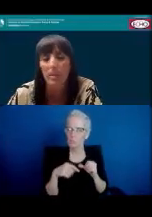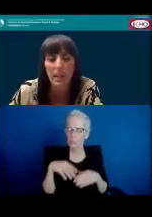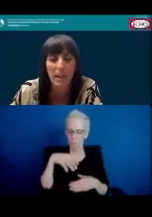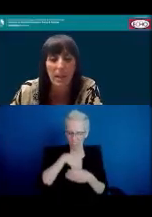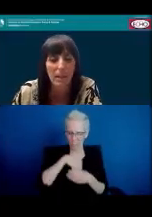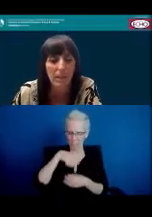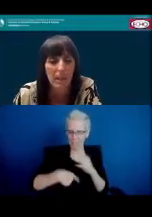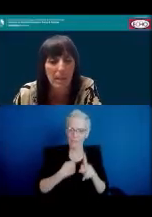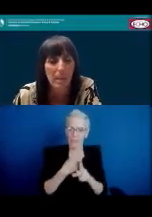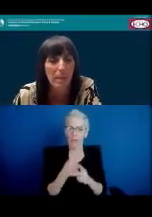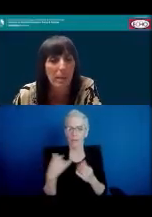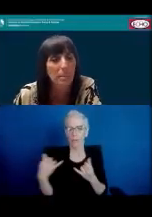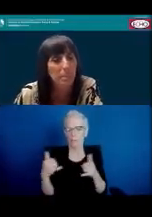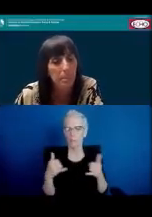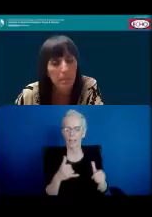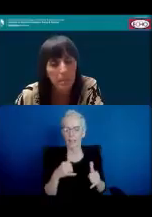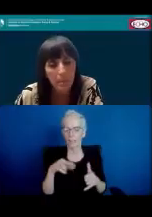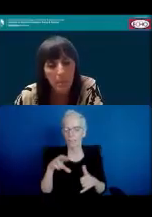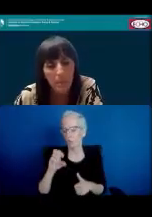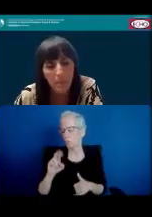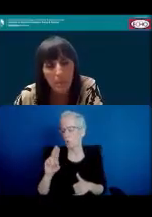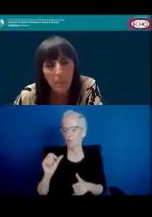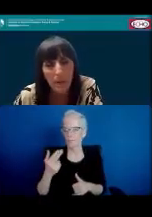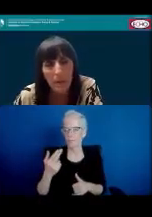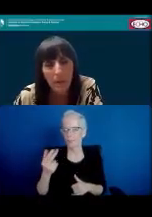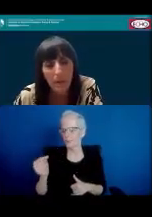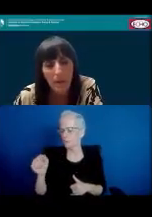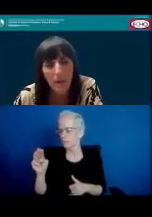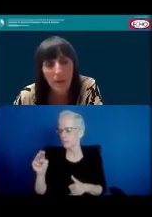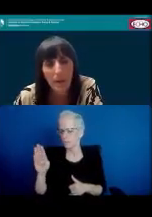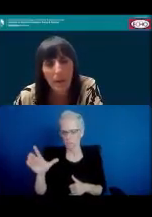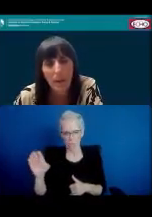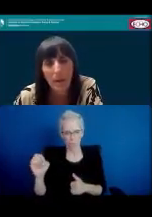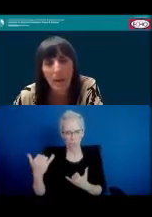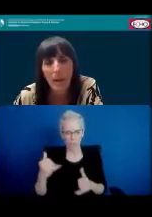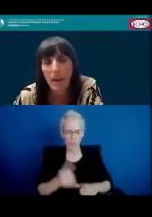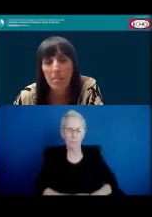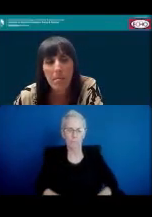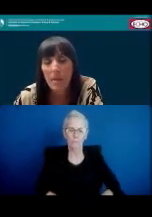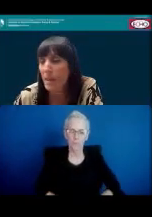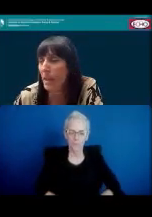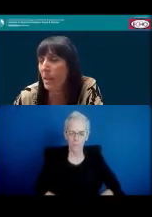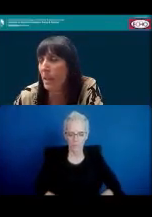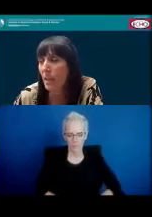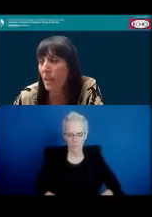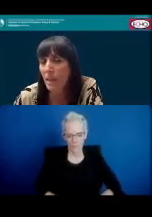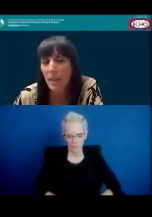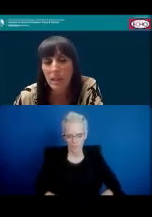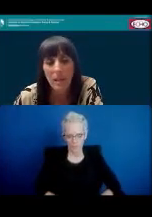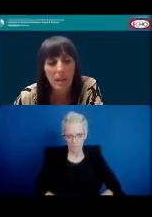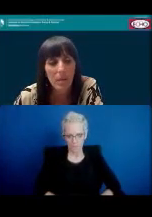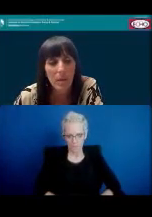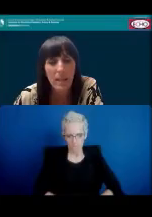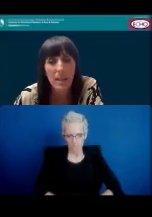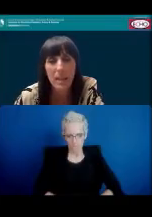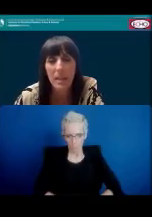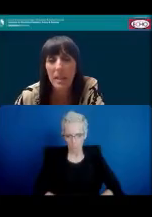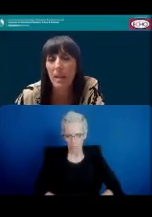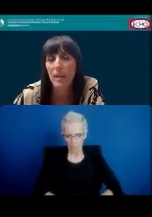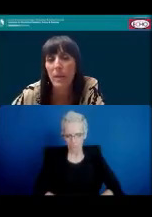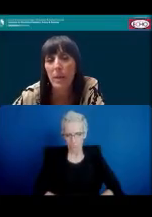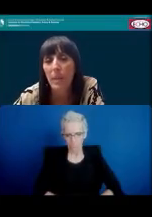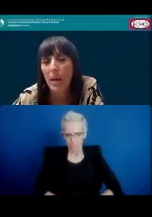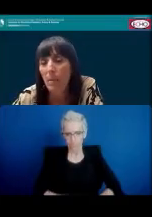play, that rough and tumble. And then the next one is also about